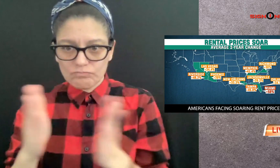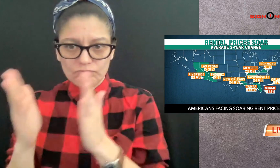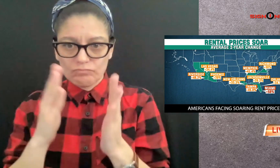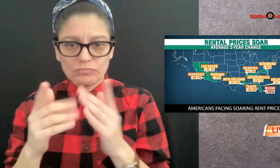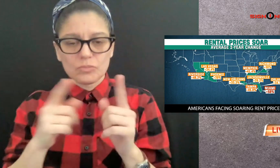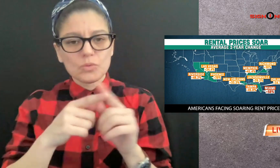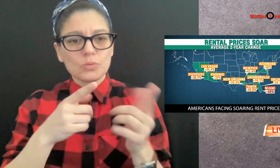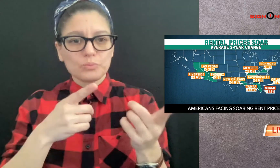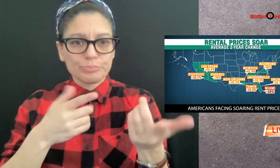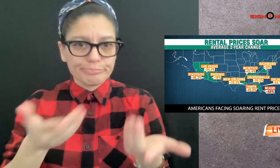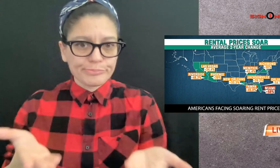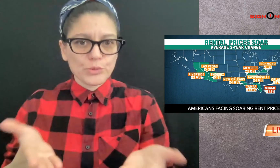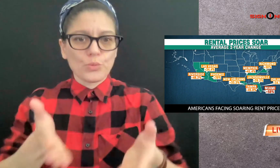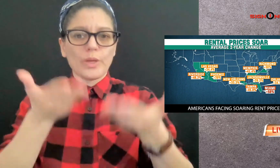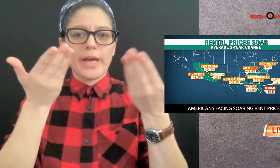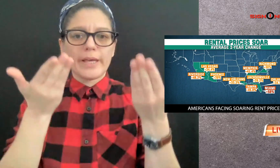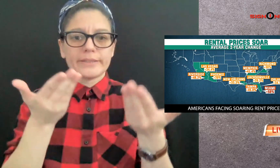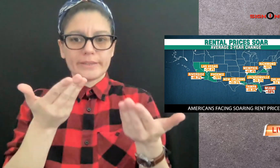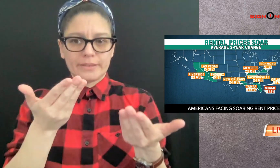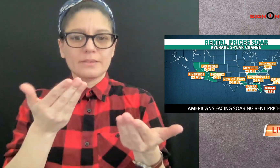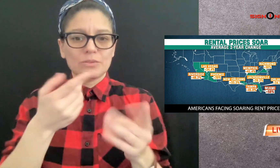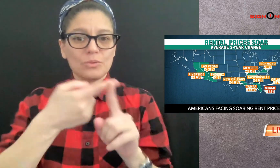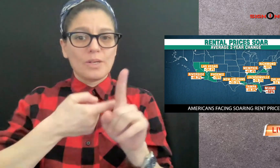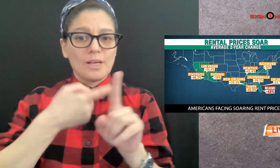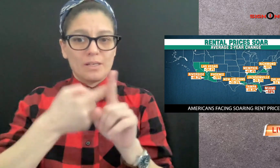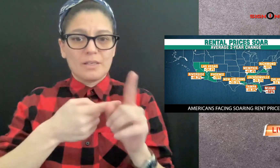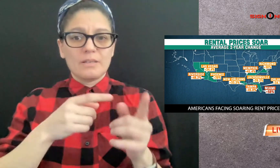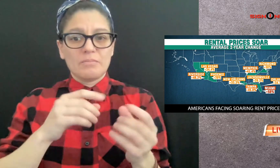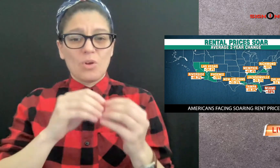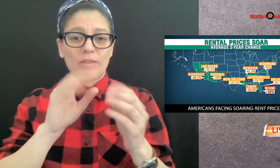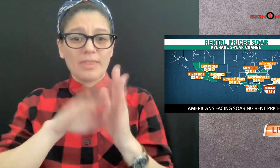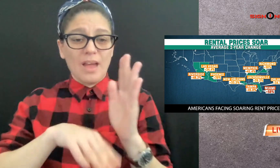if they plan to raise the rent more than 5%